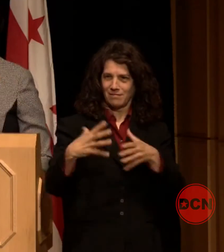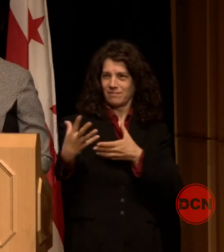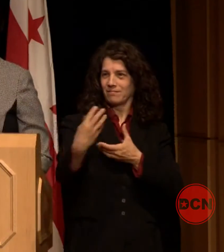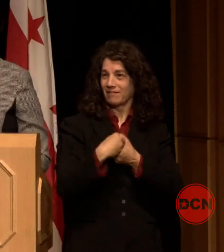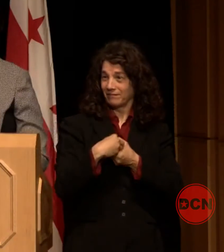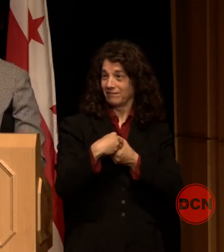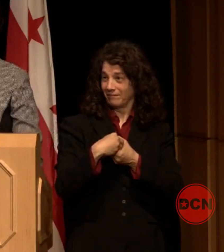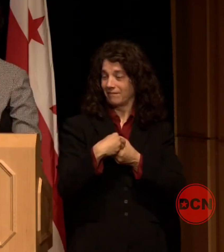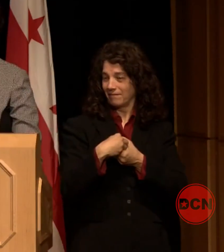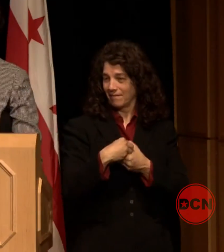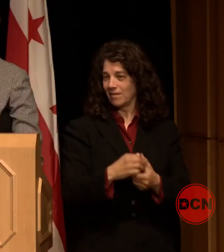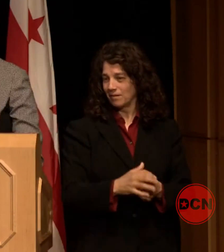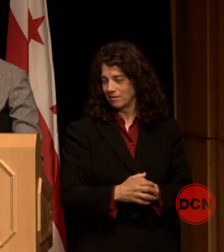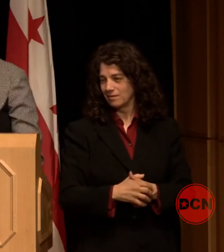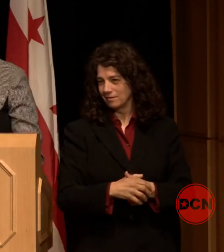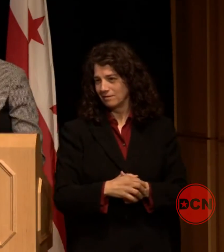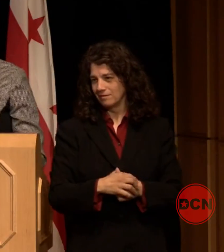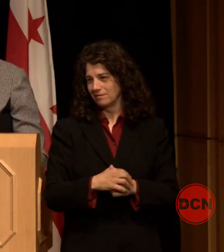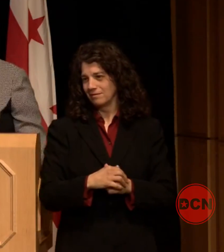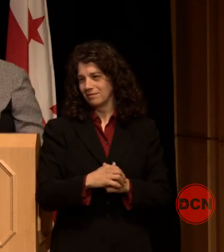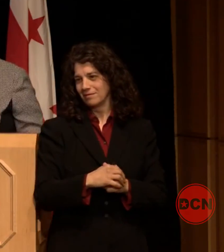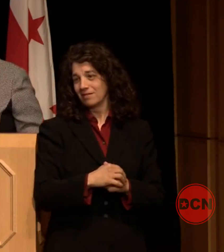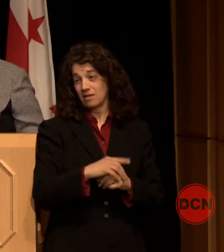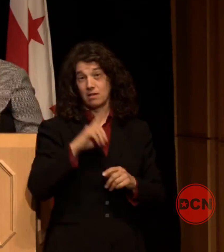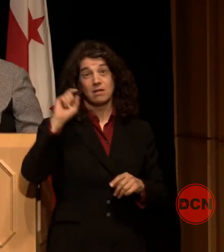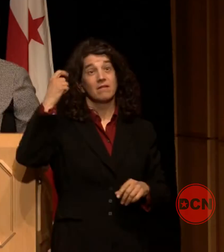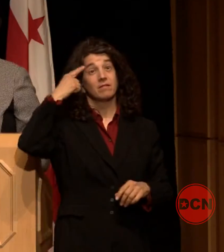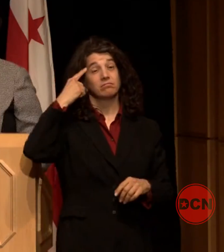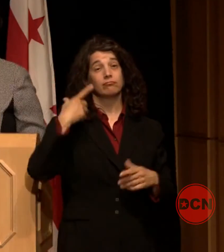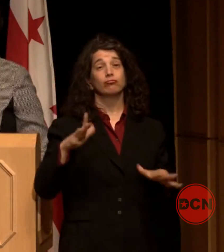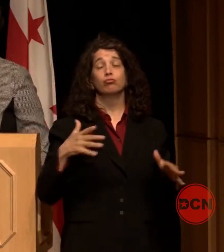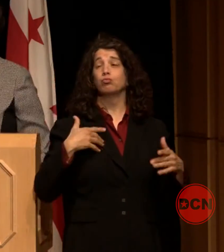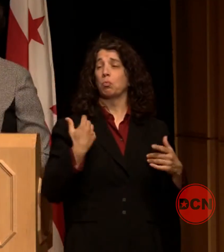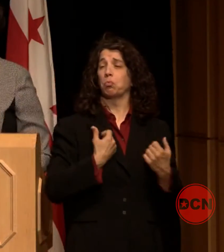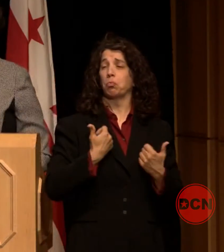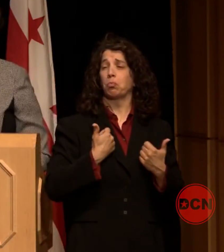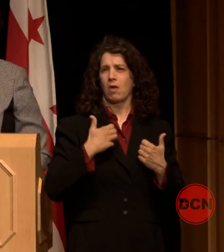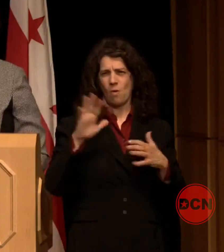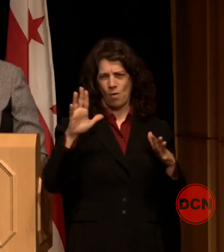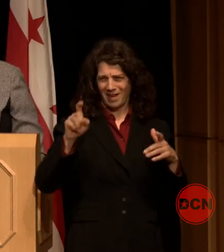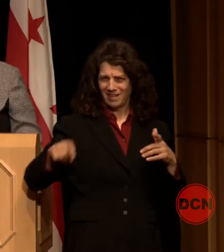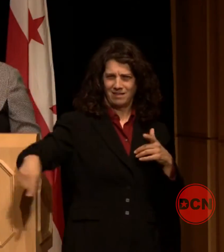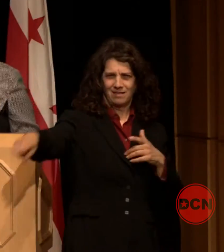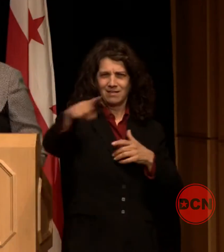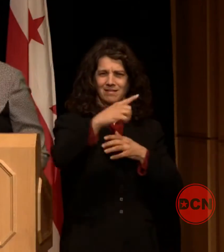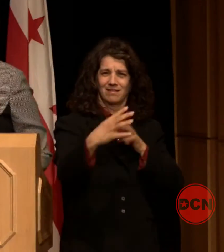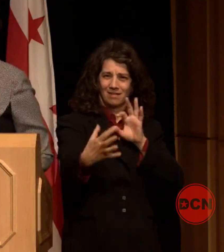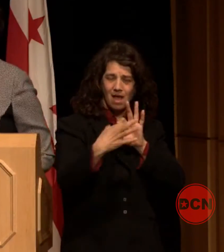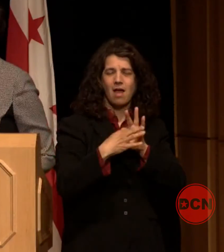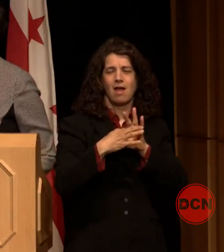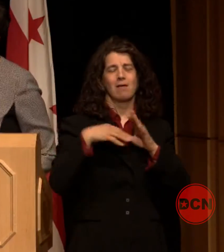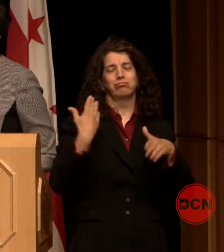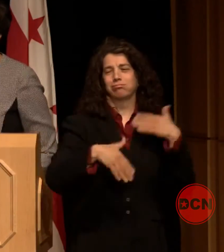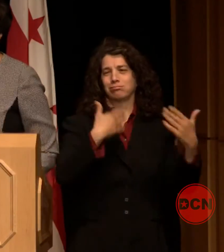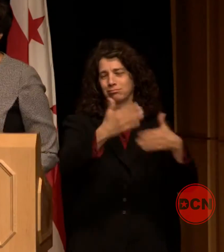SO WE LOOK FOR YOUR IDEAS, FINANCING IDEAS, CONSTRUCTION IDEAS ABOUT HOW WE CAN BETTER LEVERAGE OUR DOLLARS.